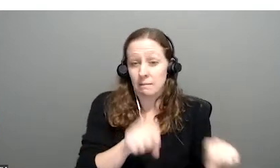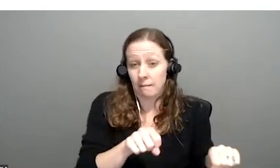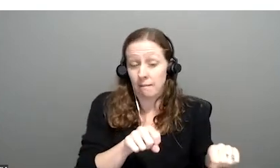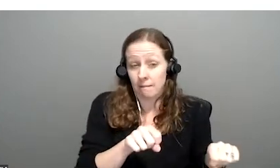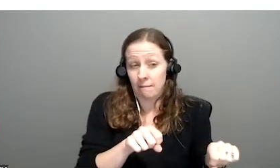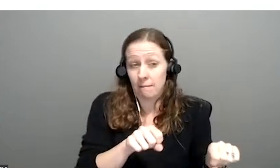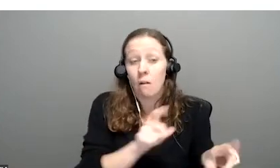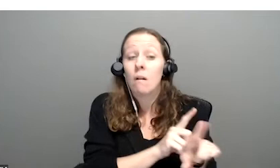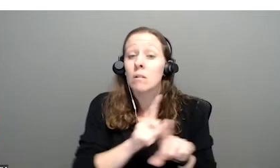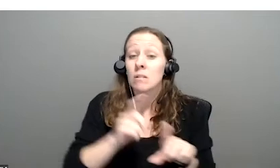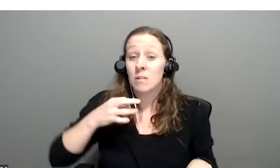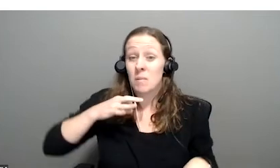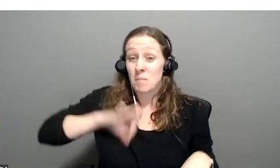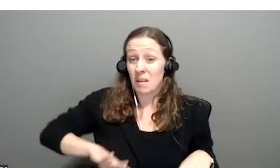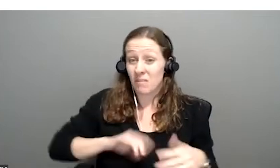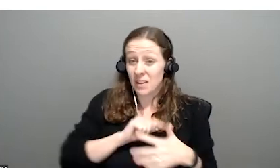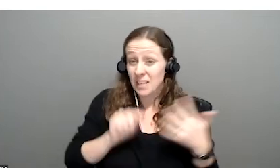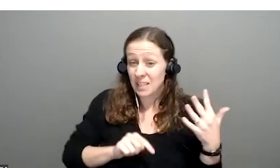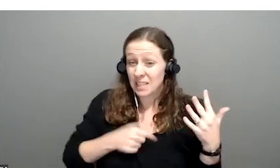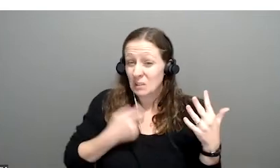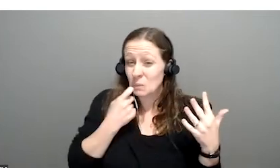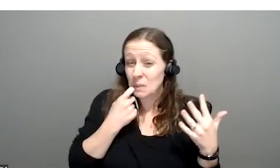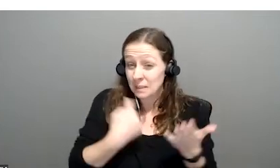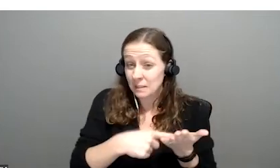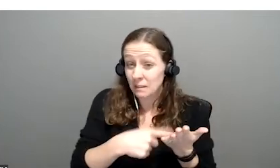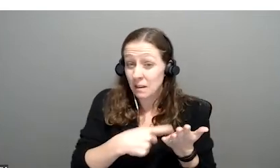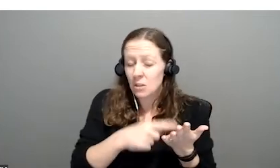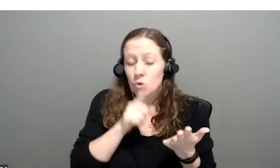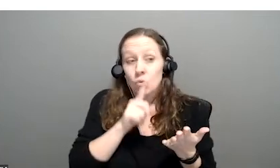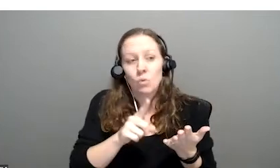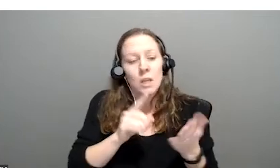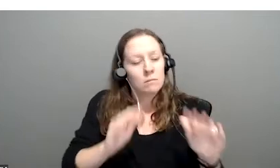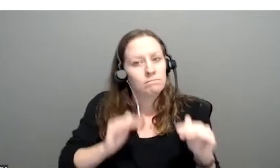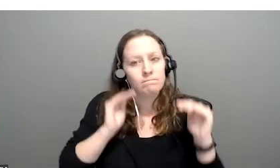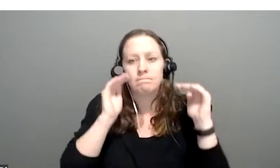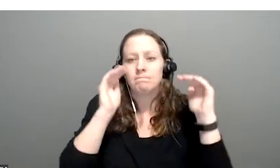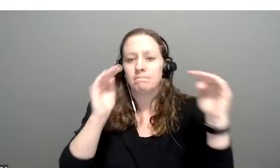deck are enhanced by working in partnership with you. So, I look forward to working in partnership